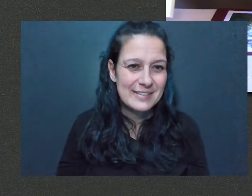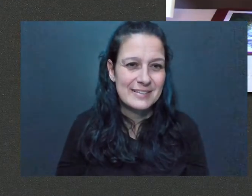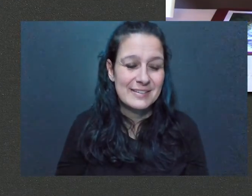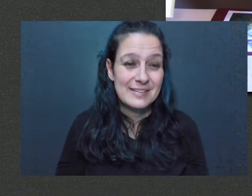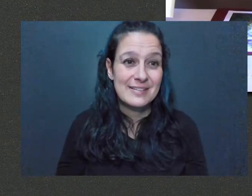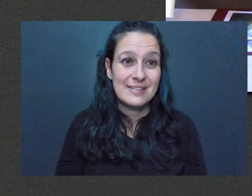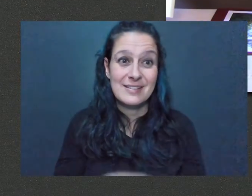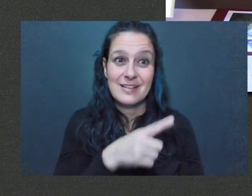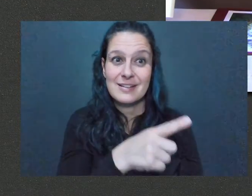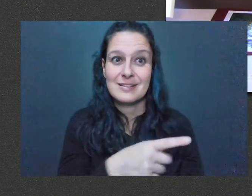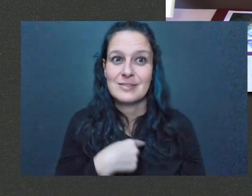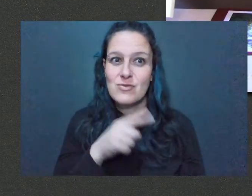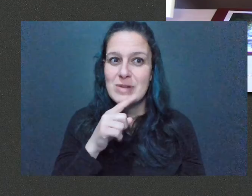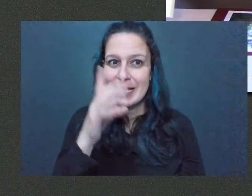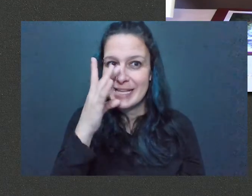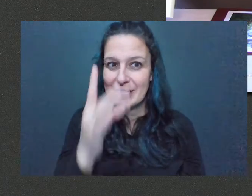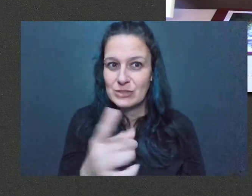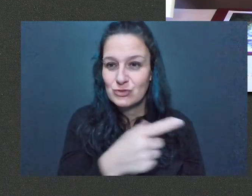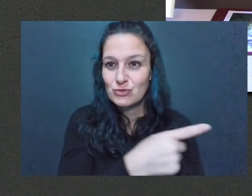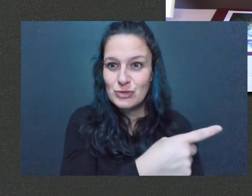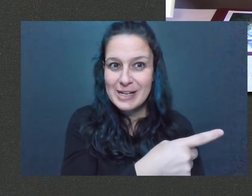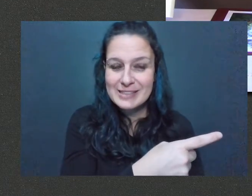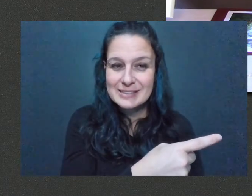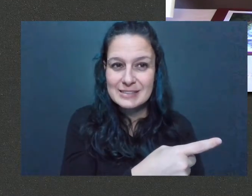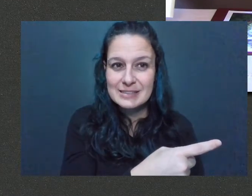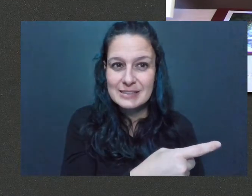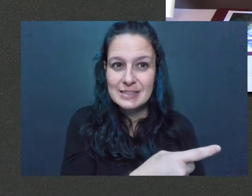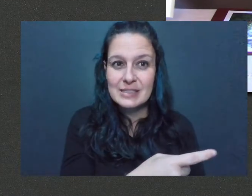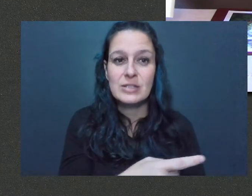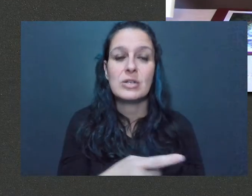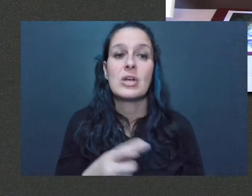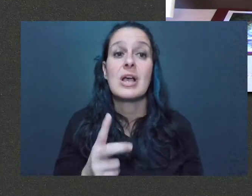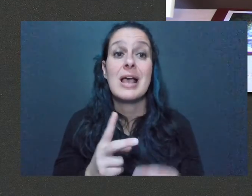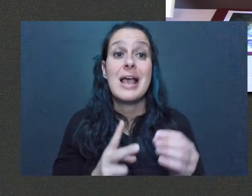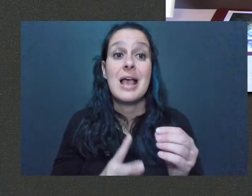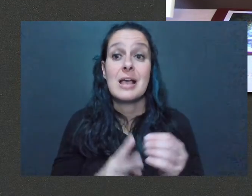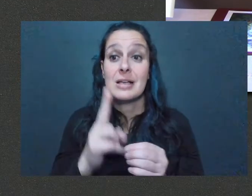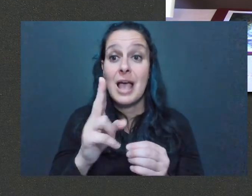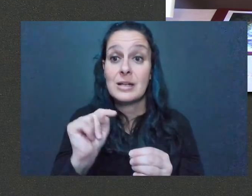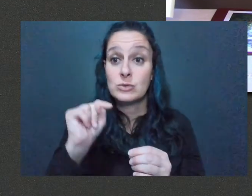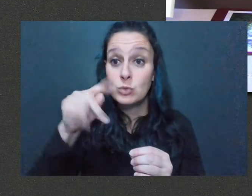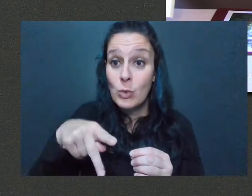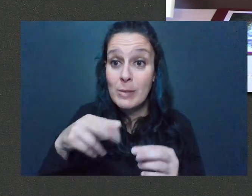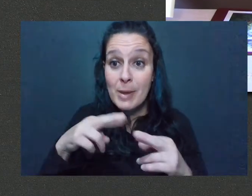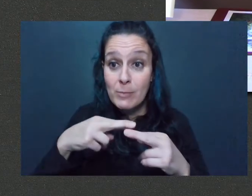Oh, this one is very interesting with cutting the toilet paper roll